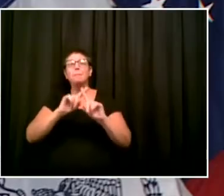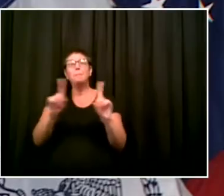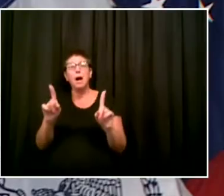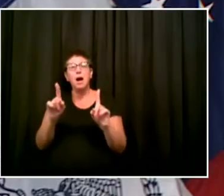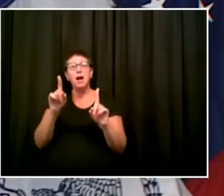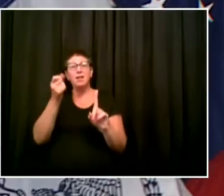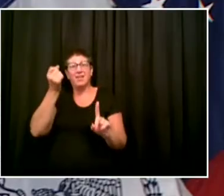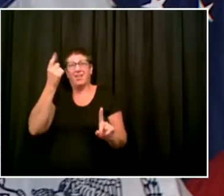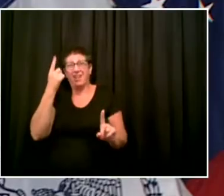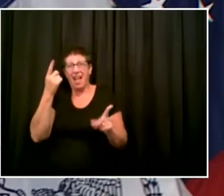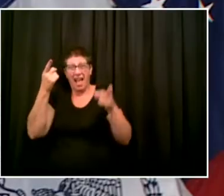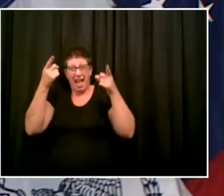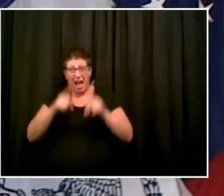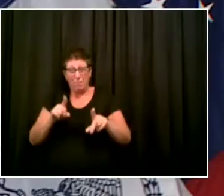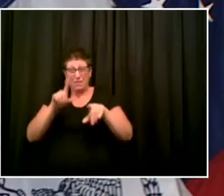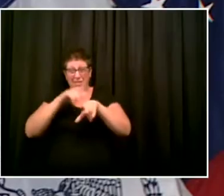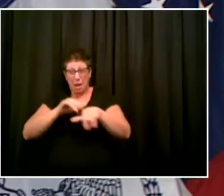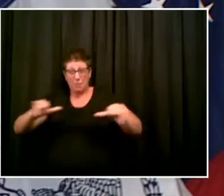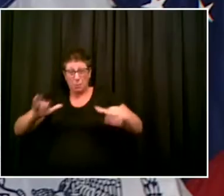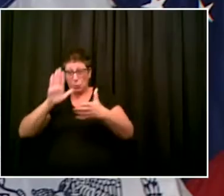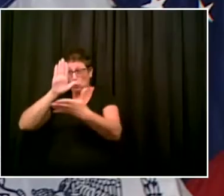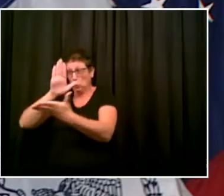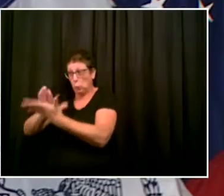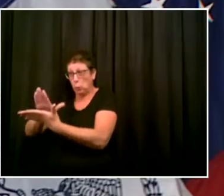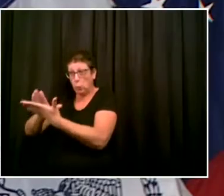MOMENT WHERE WE REWE TTGEI NG REA DYTOO PEN SCHOOL AND